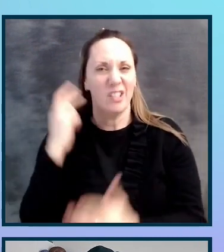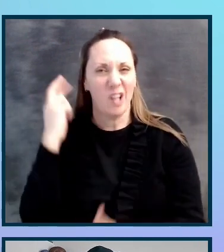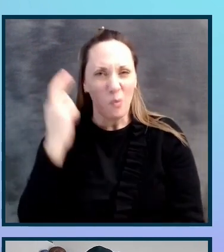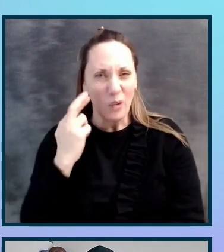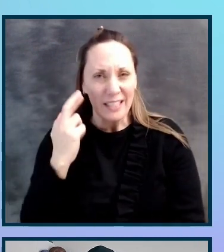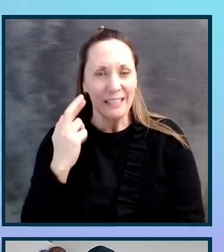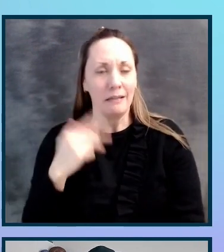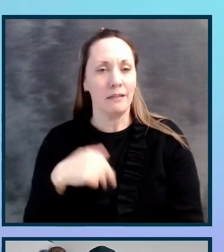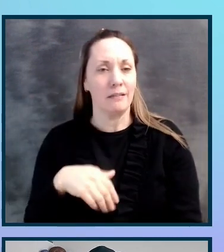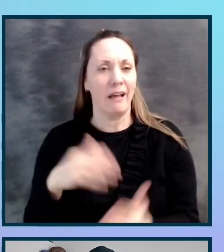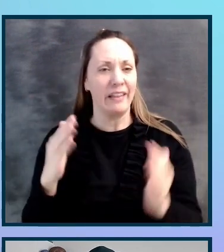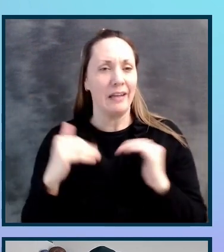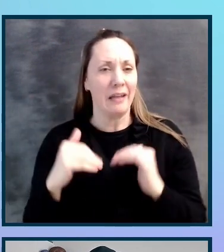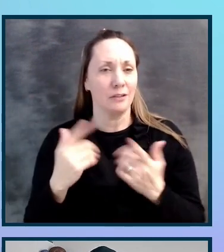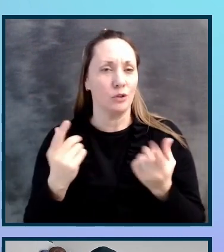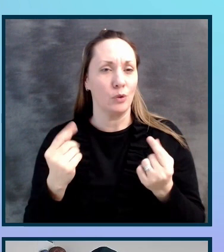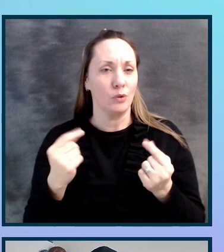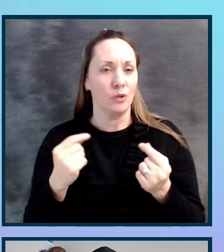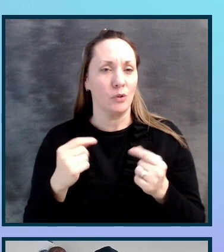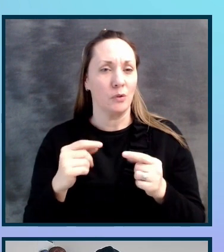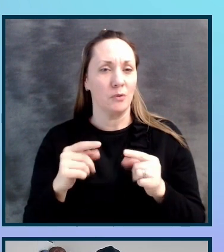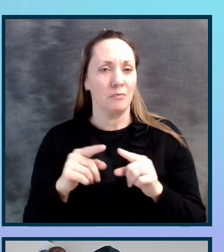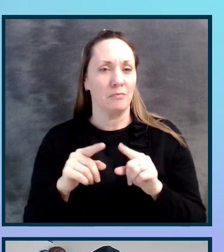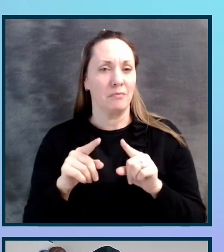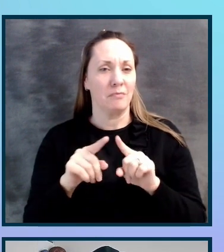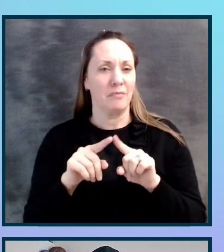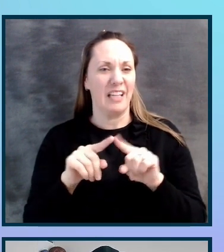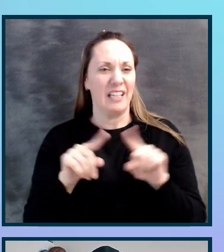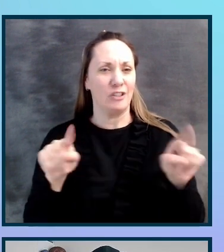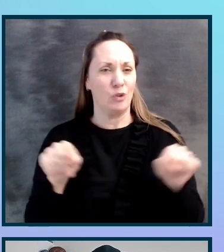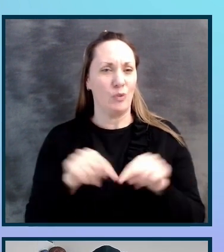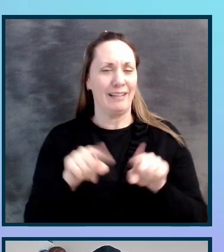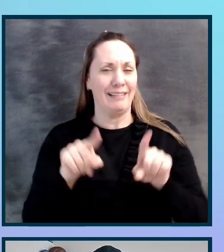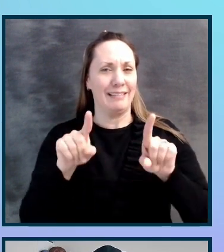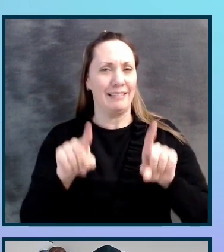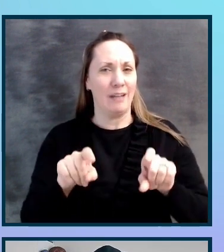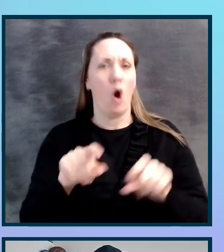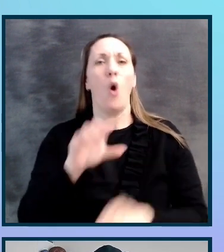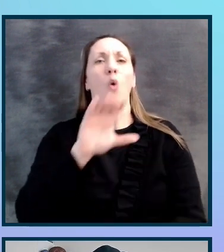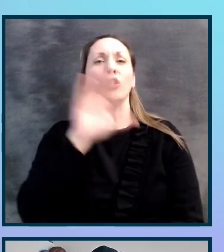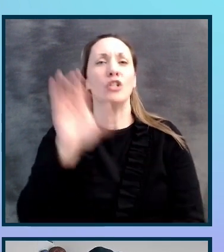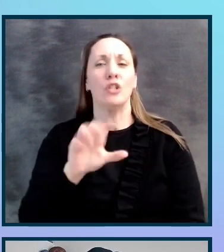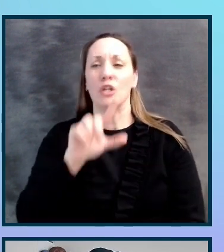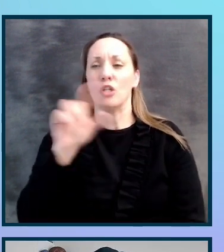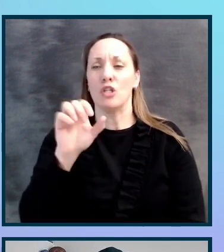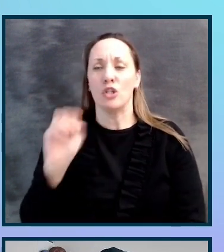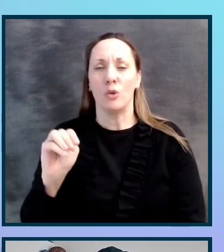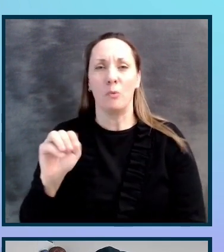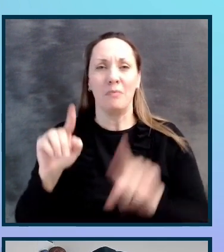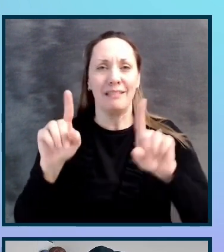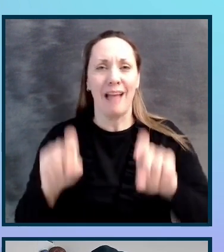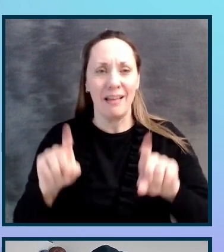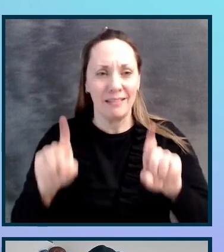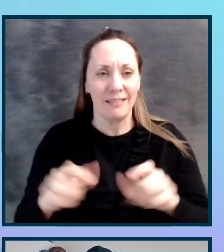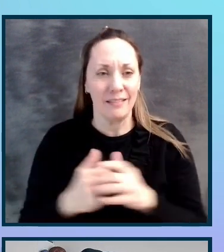The next logical thing to do is Zoom test. So they'll actually wanna zoom test on their page. I think it's just an easy manual check,